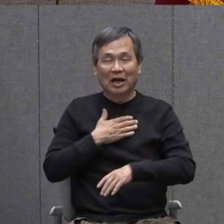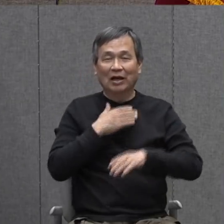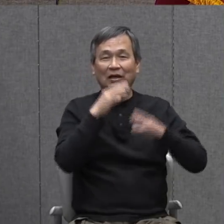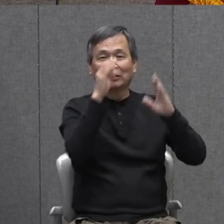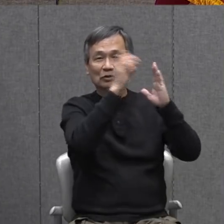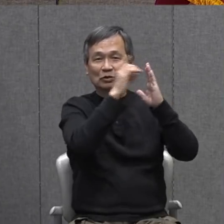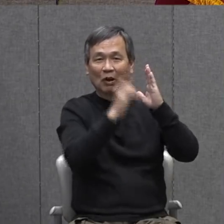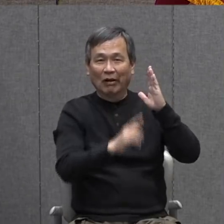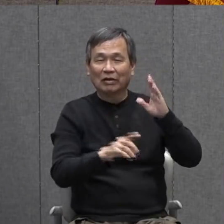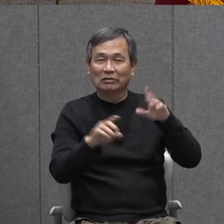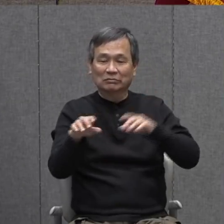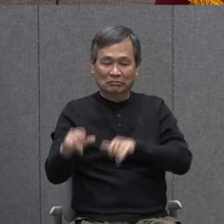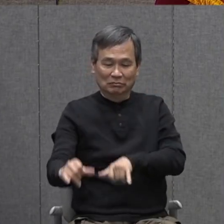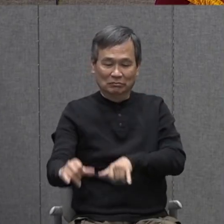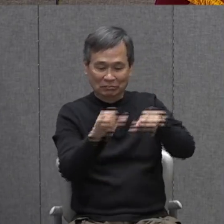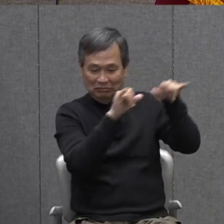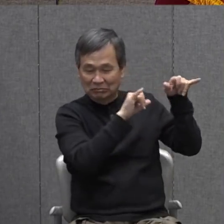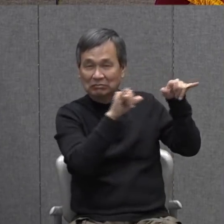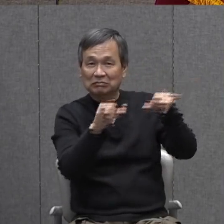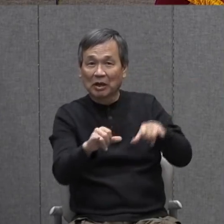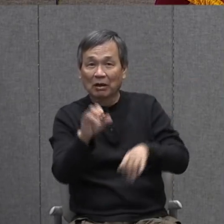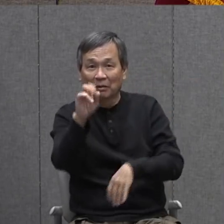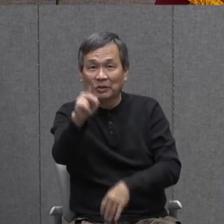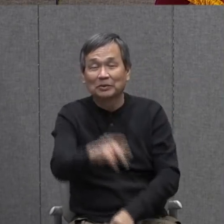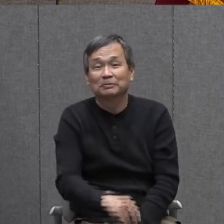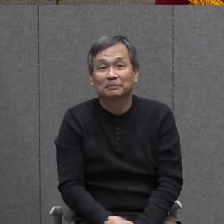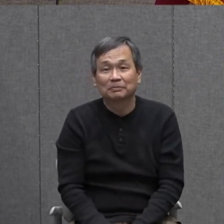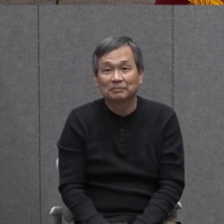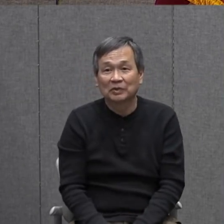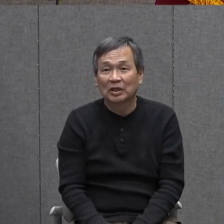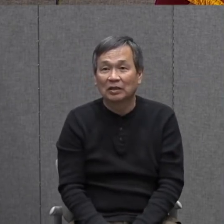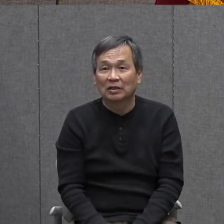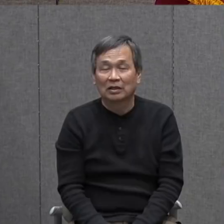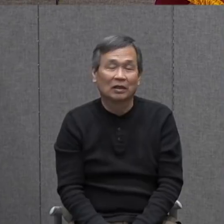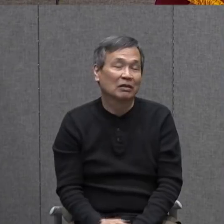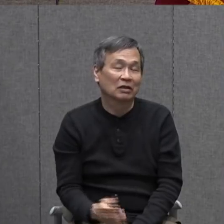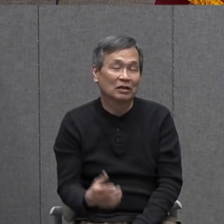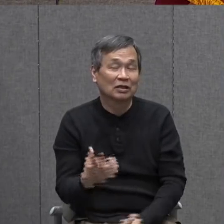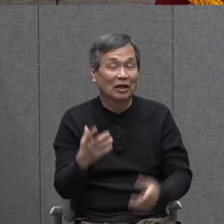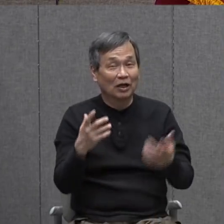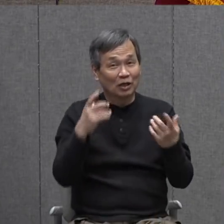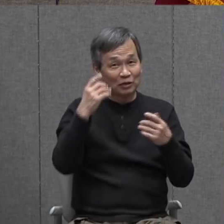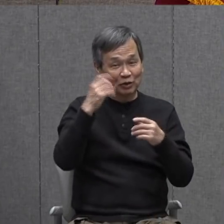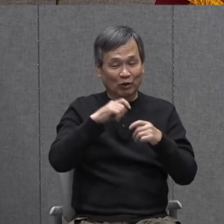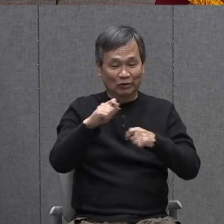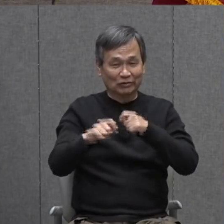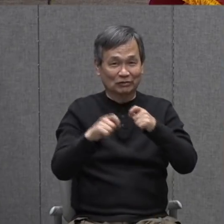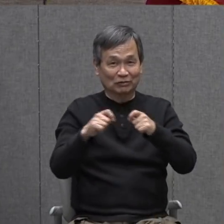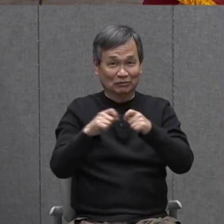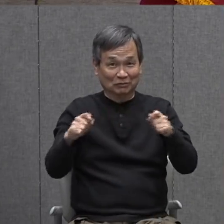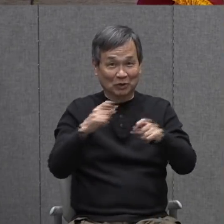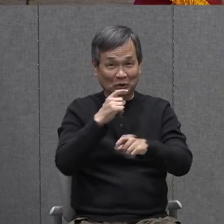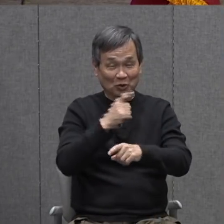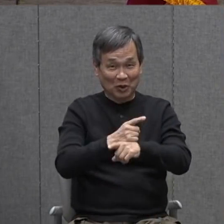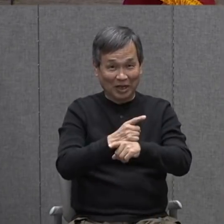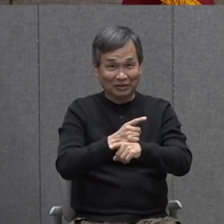that kind of crisscross themselves and they're kind of thick. So I'm gonna use my marker on its kind of thick edge.